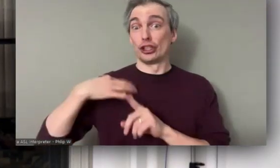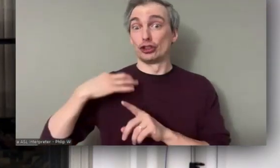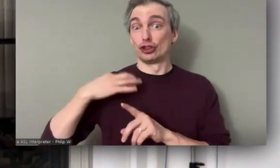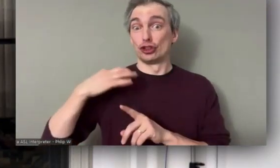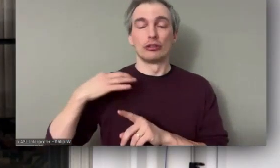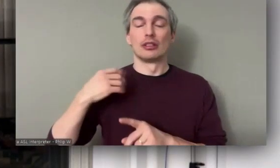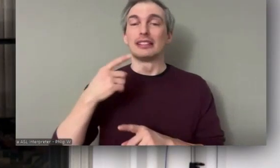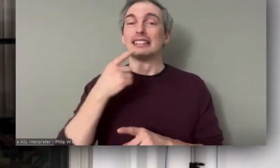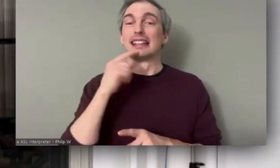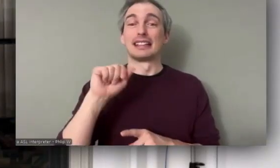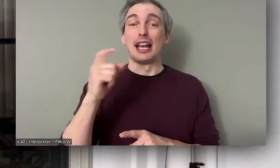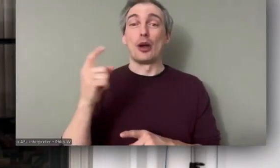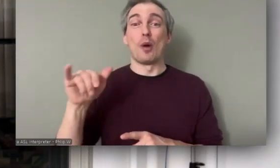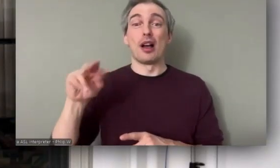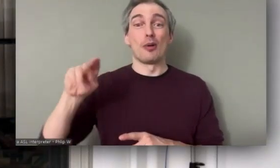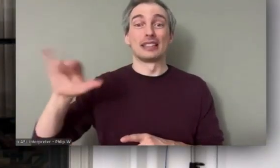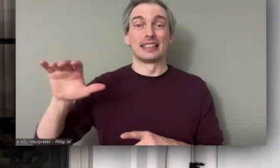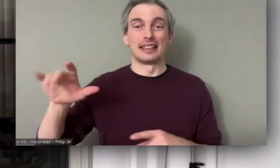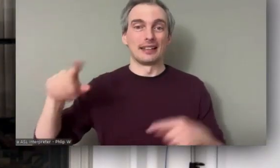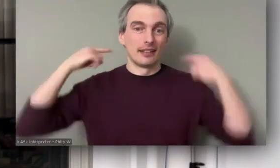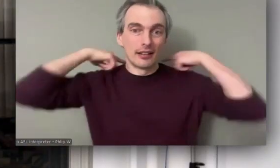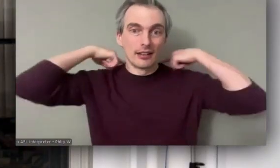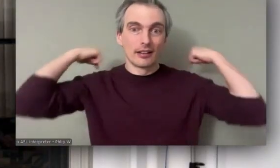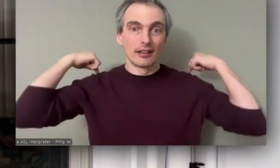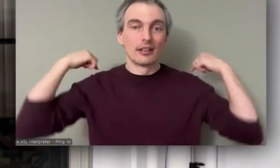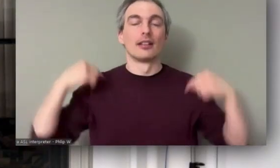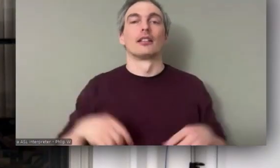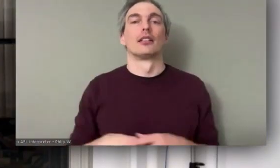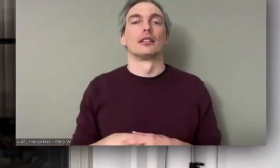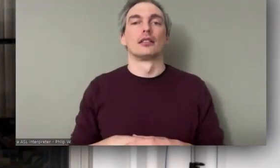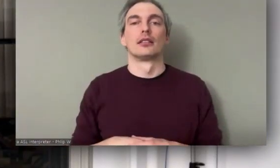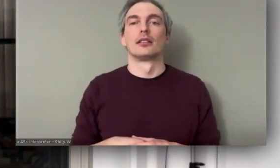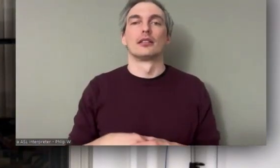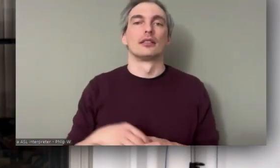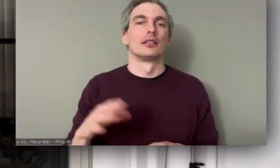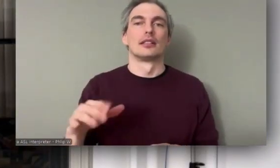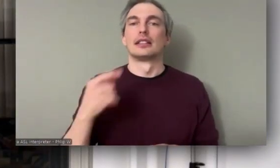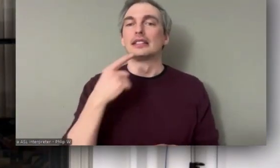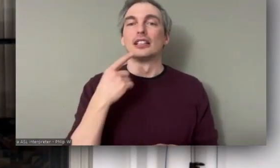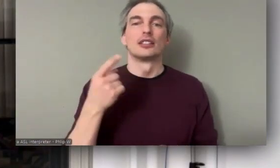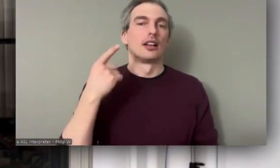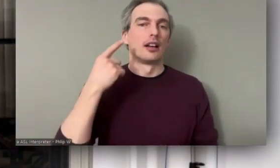field, like, for the store. And that was always one of our points. Like... These 3D objects -- there's a lot of them.